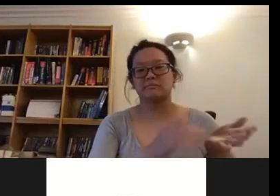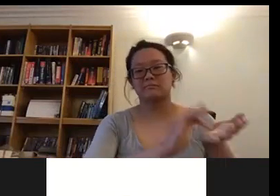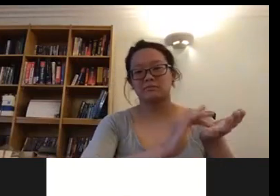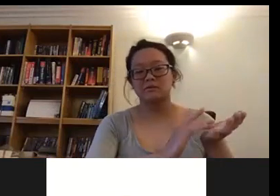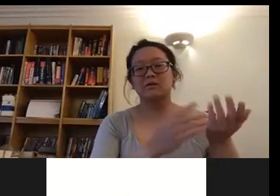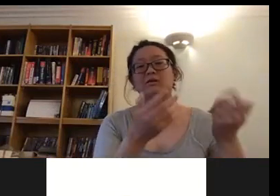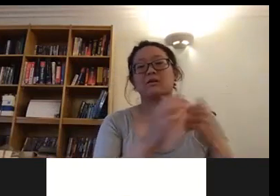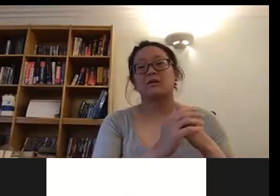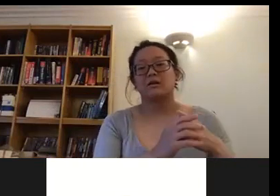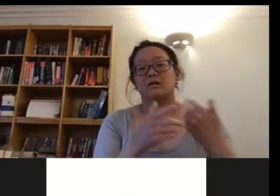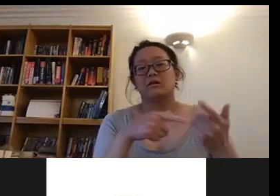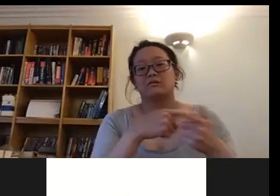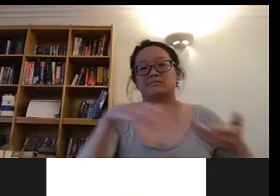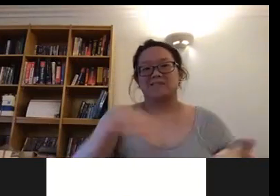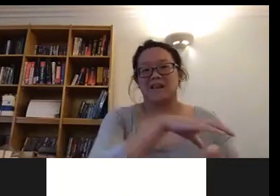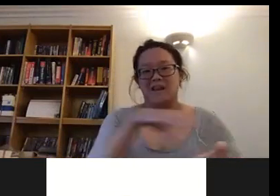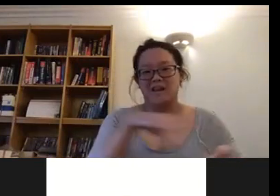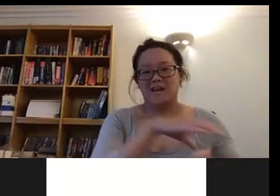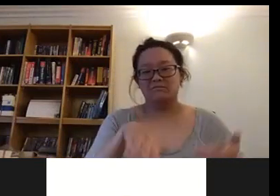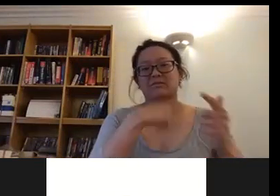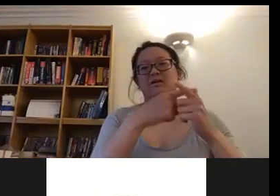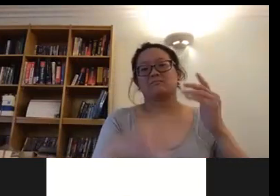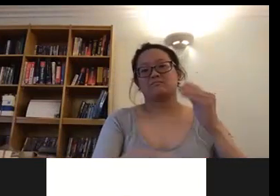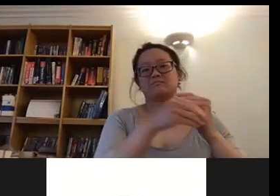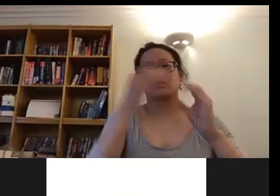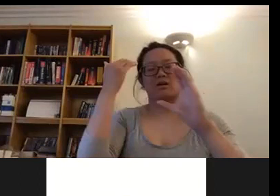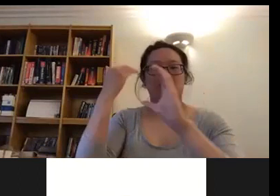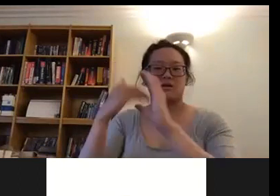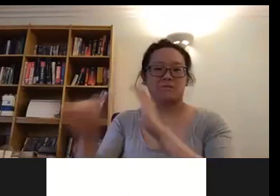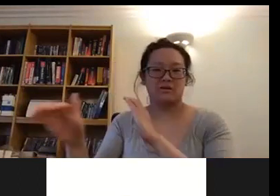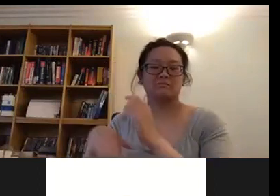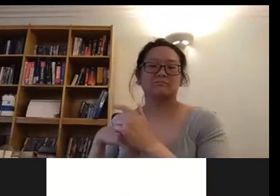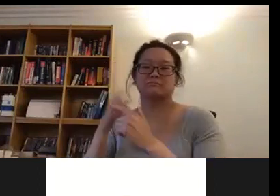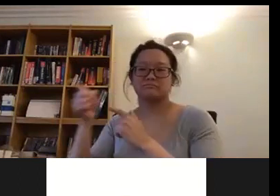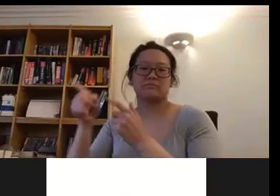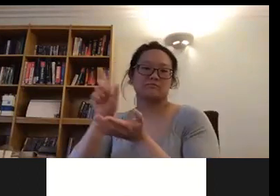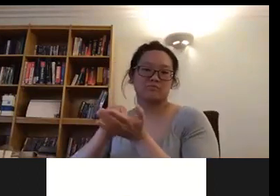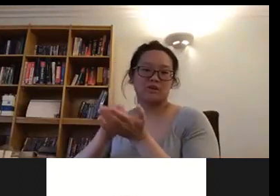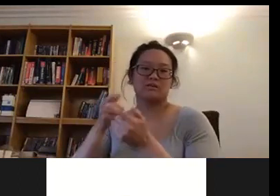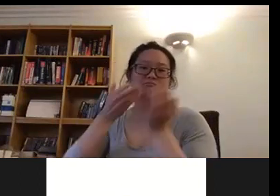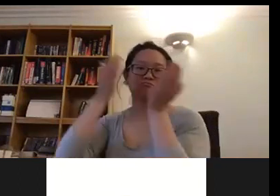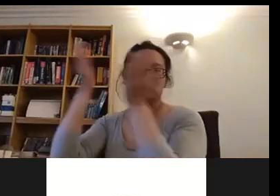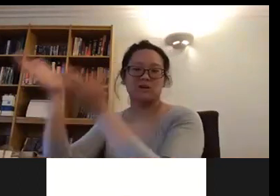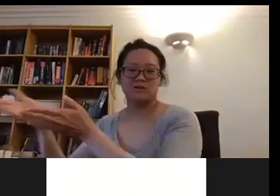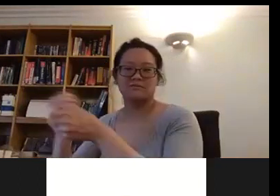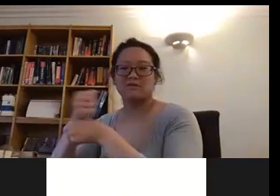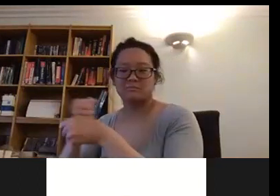They wrote the prescription, scanned it, and emailed it and I was able to take